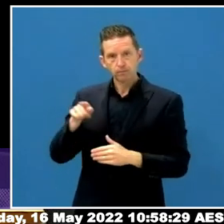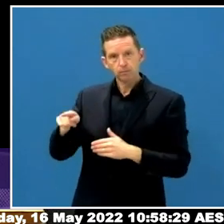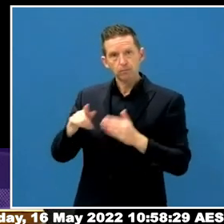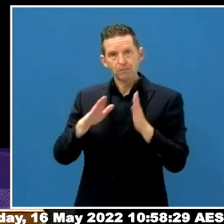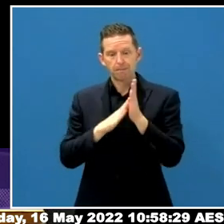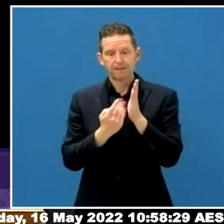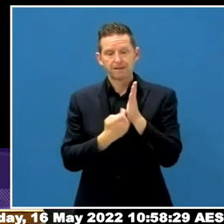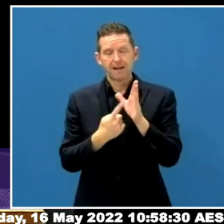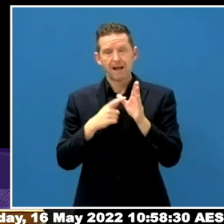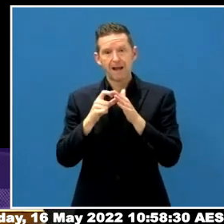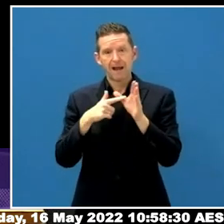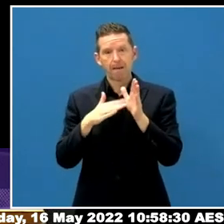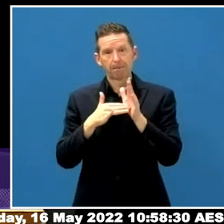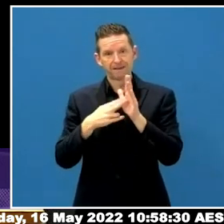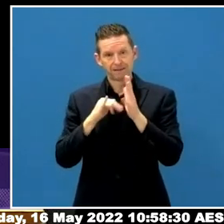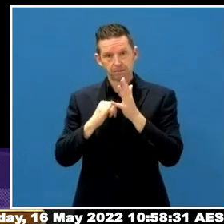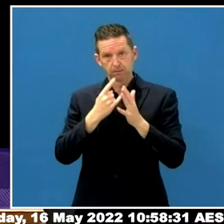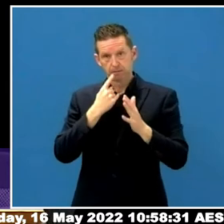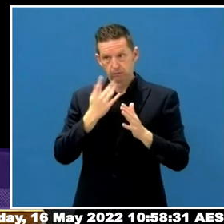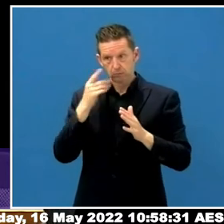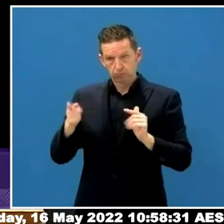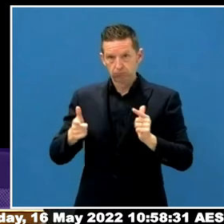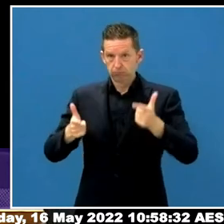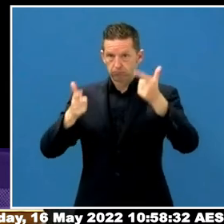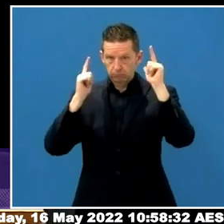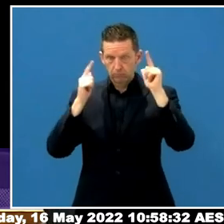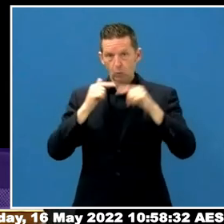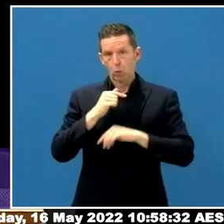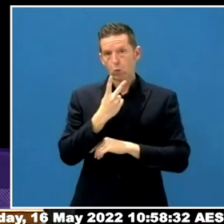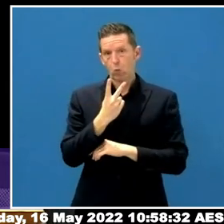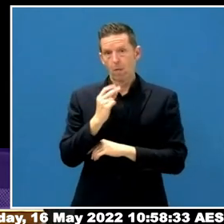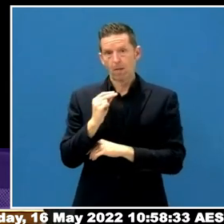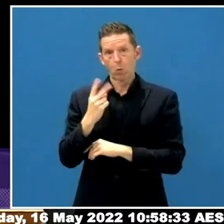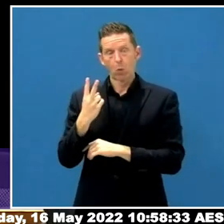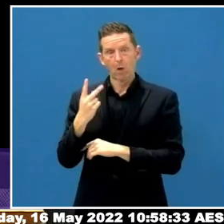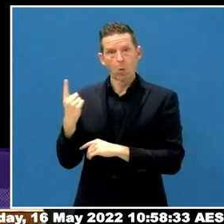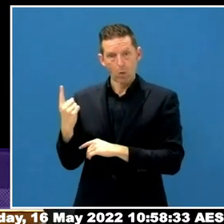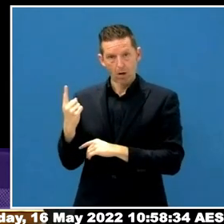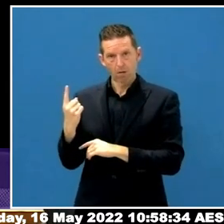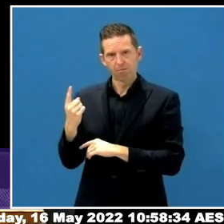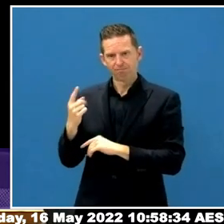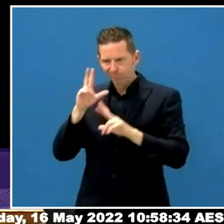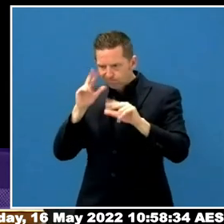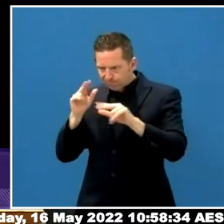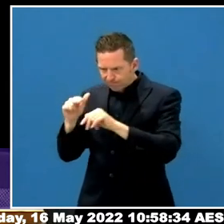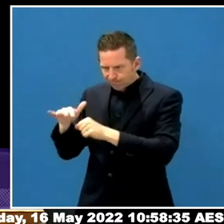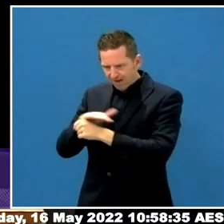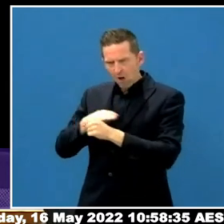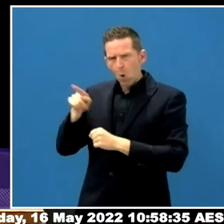manager of lifestyle centres in August 2021, there were clear issues, problems and gaps in